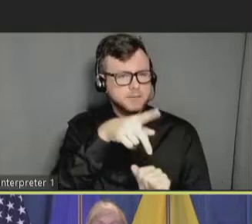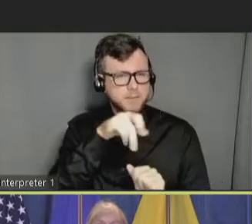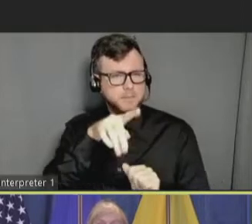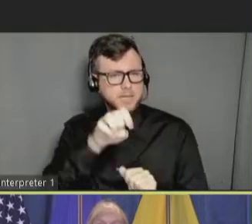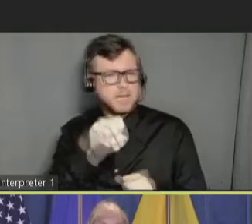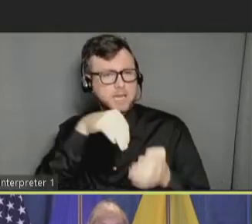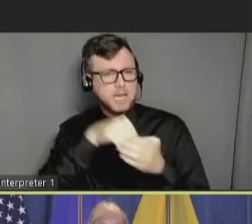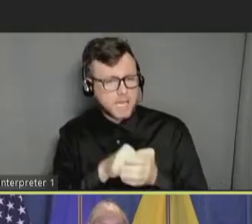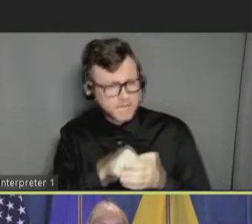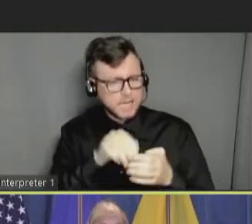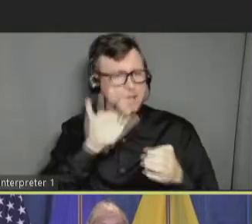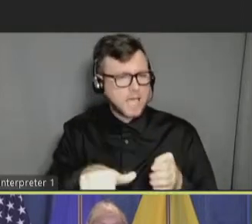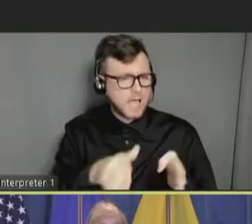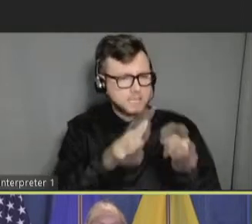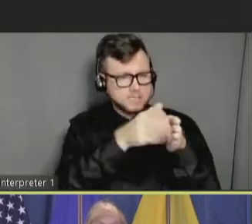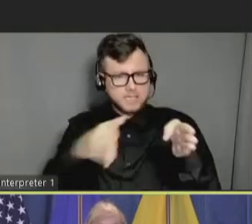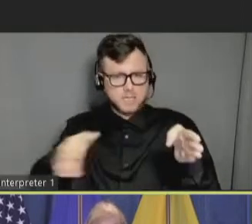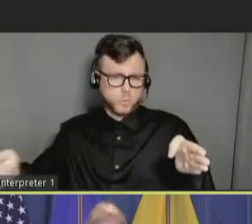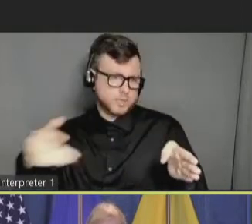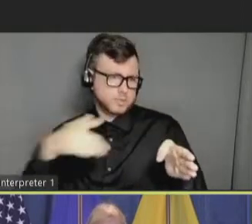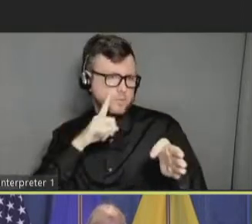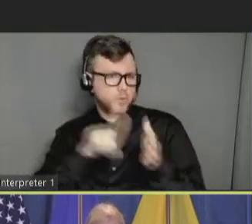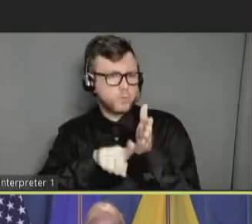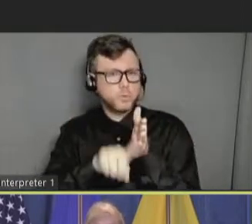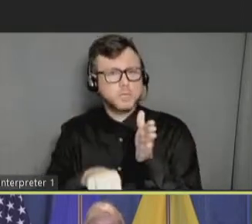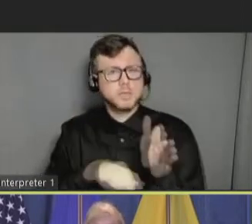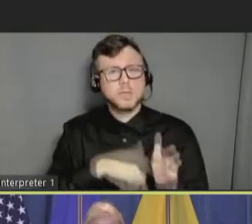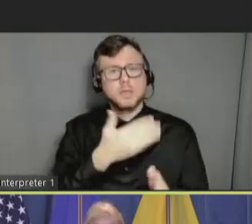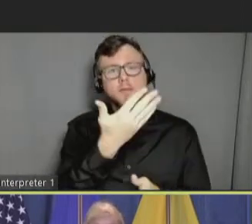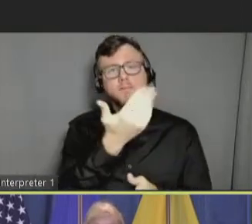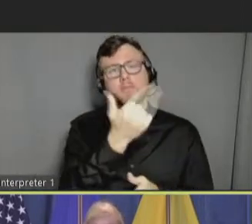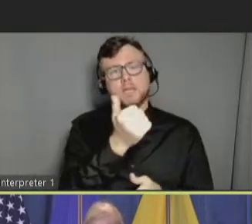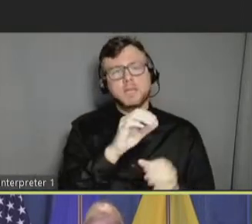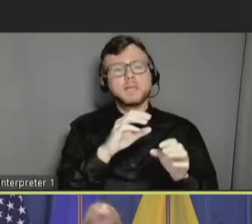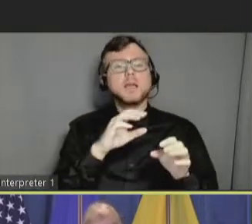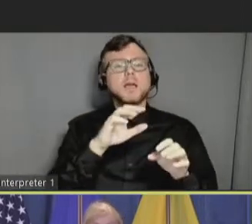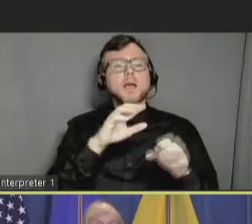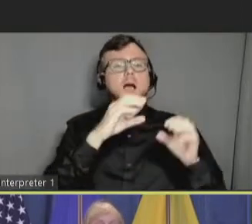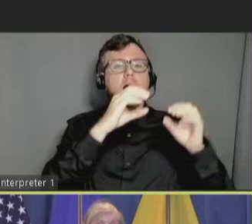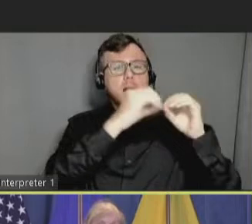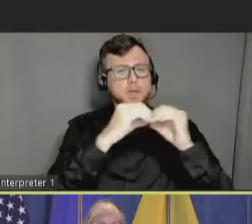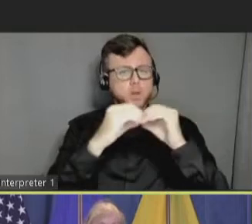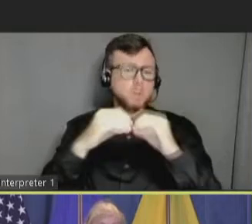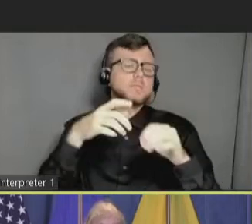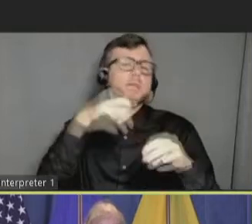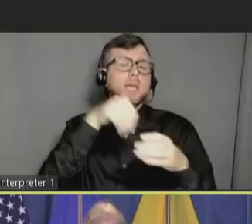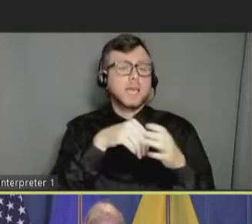of the insert. Each peptide is 15 amino acids in length and overlaps by 10 amino